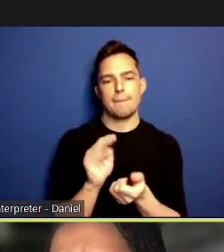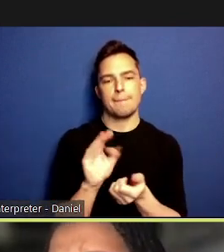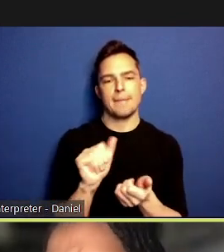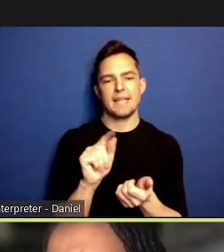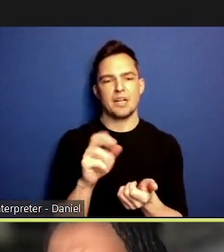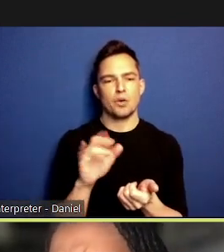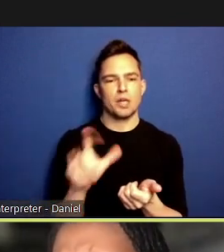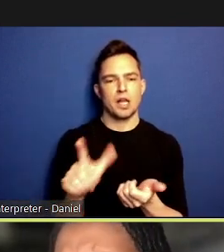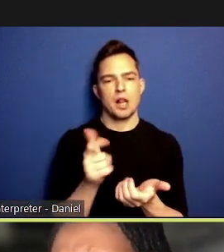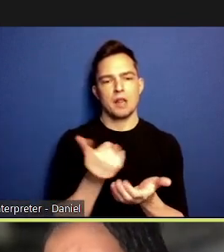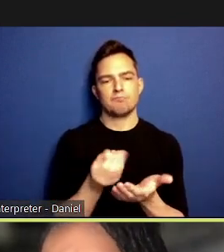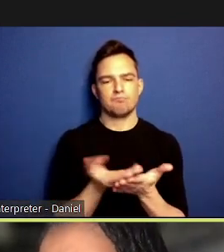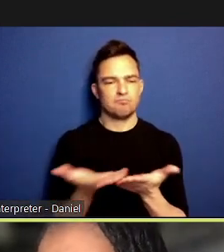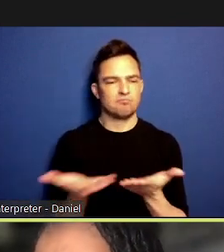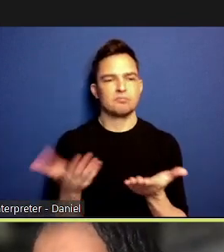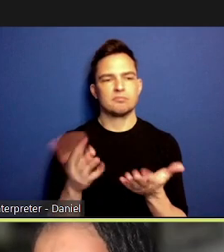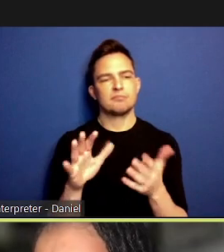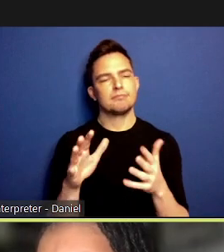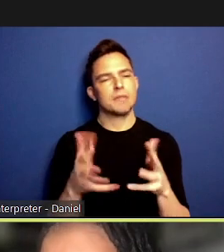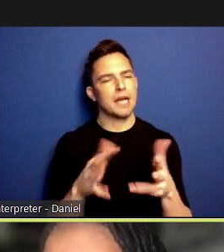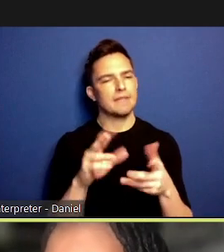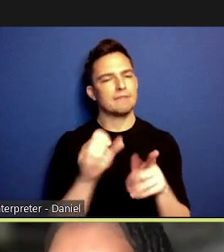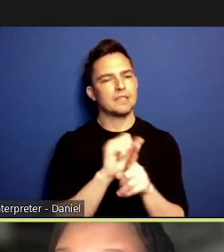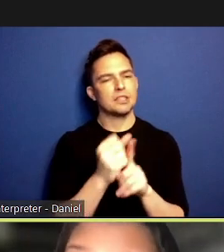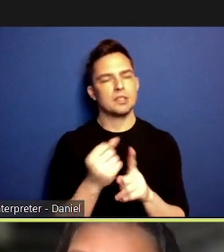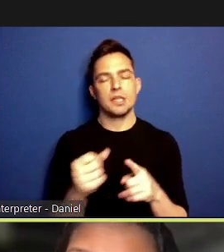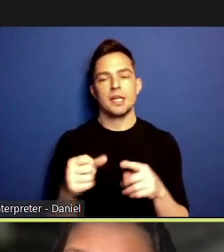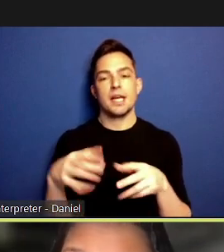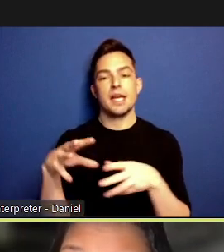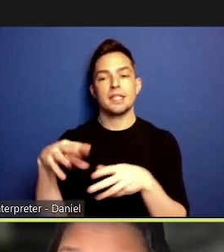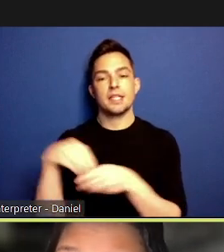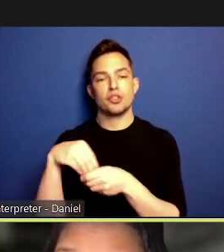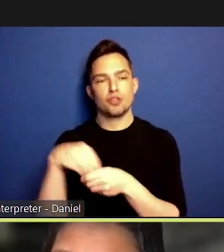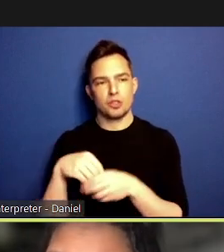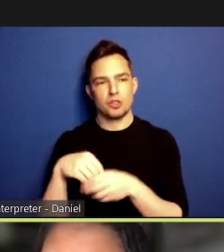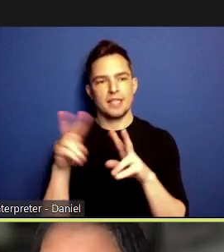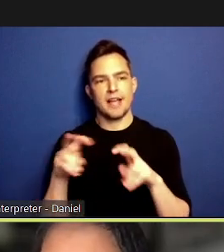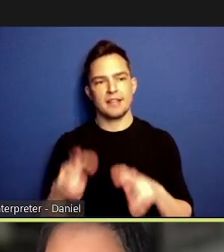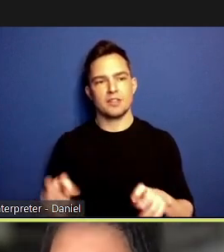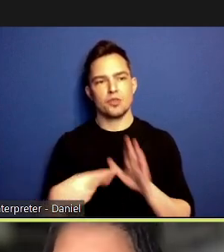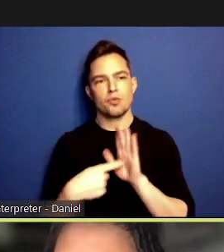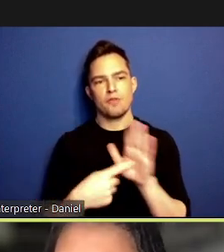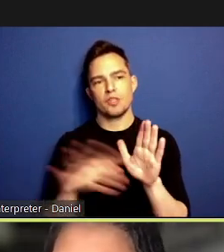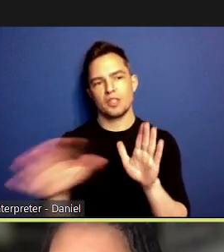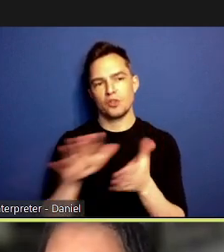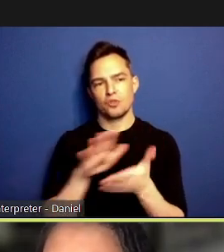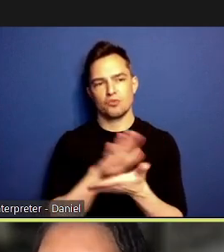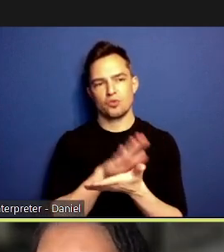to bring forth an alternative analysis for referencing their schooling experiences. I